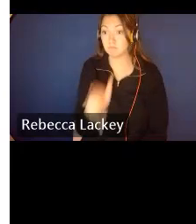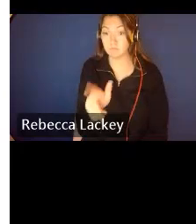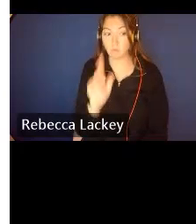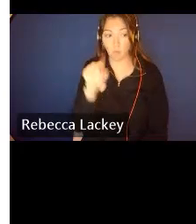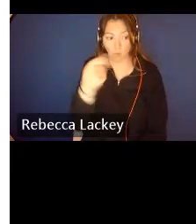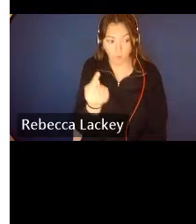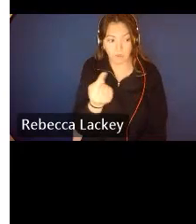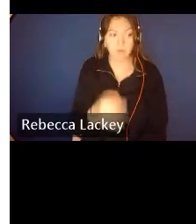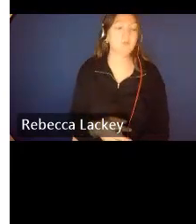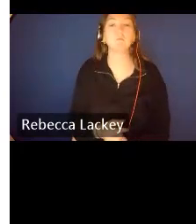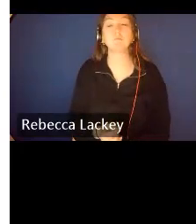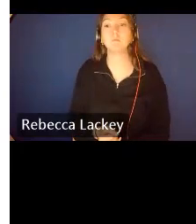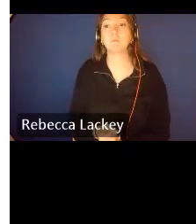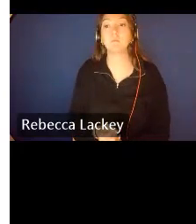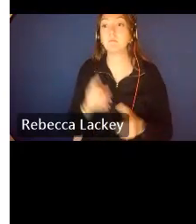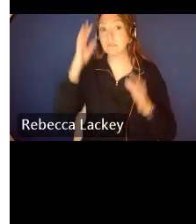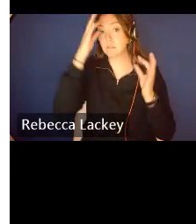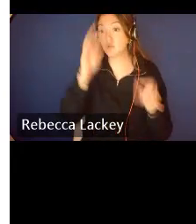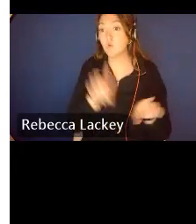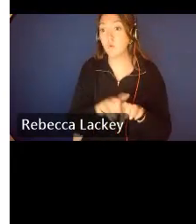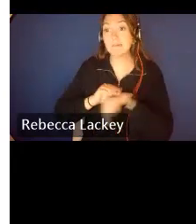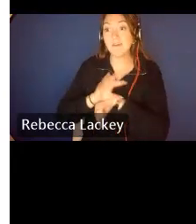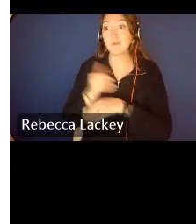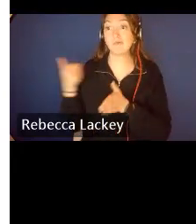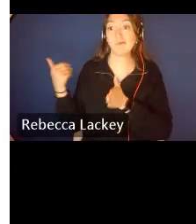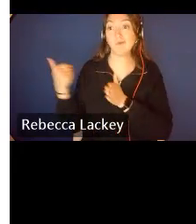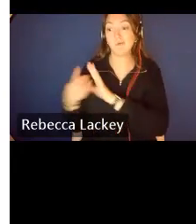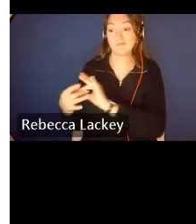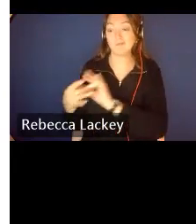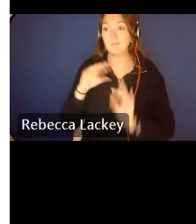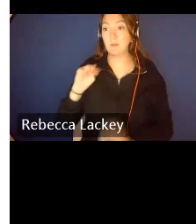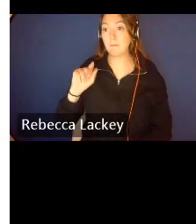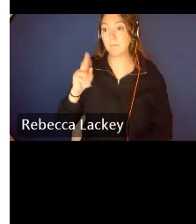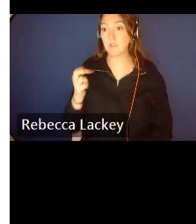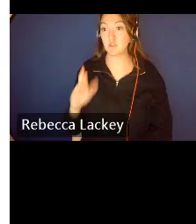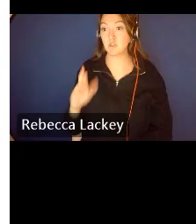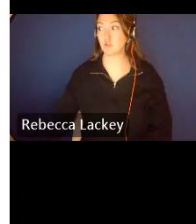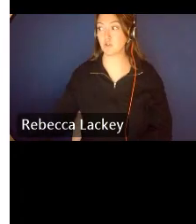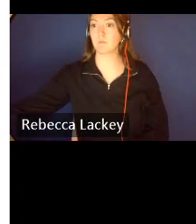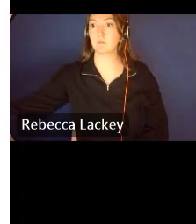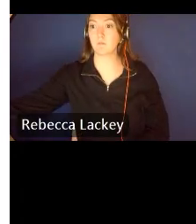This decision was also influenced by the close connection to Manchester Road and the high volume